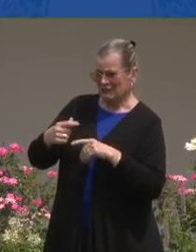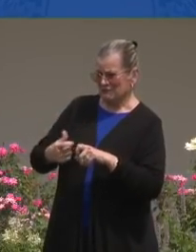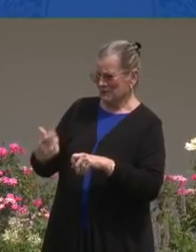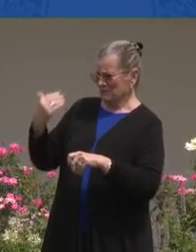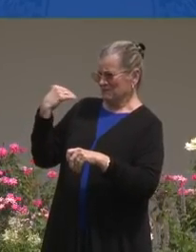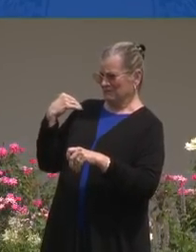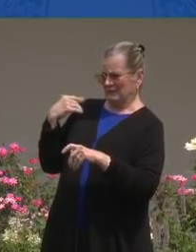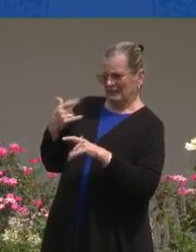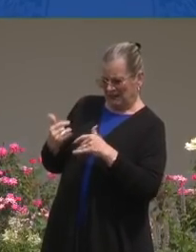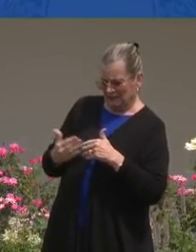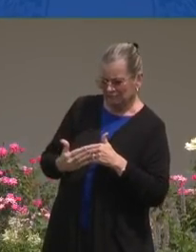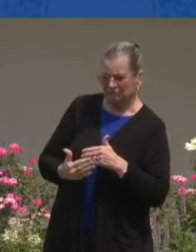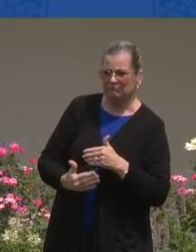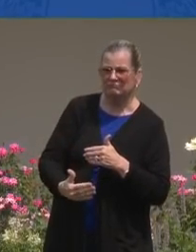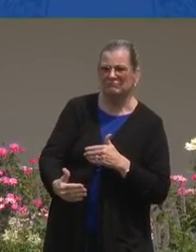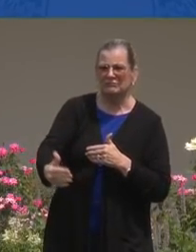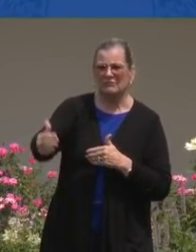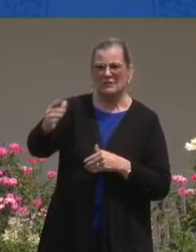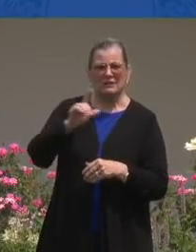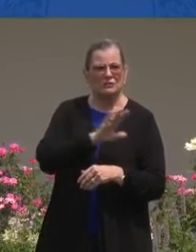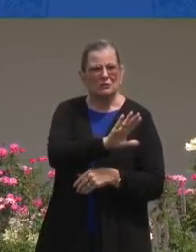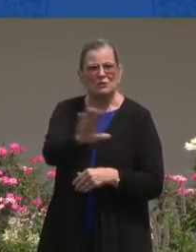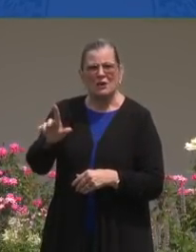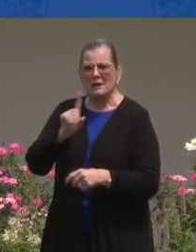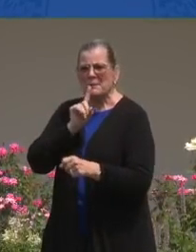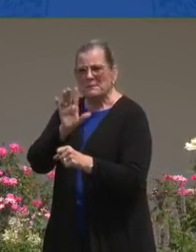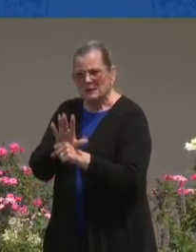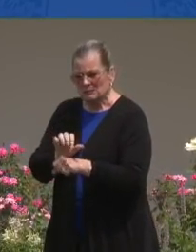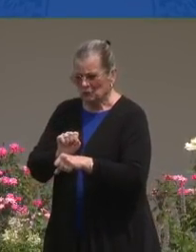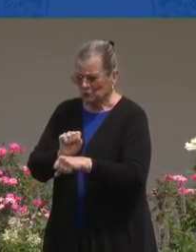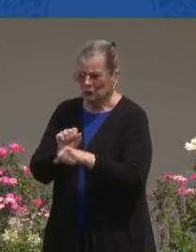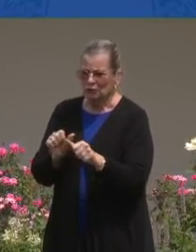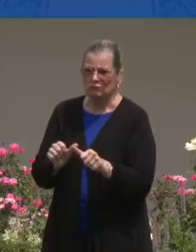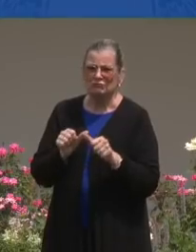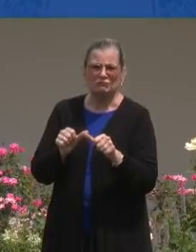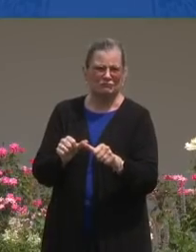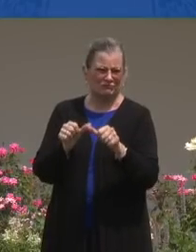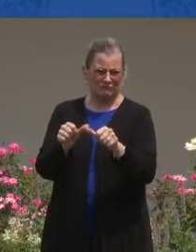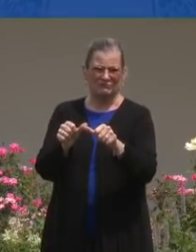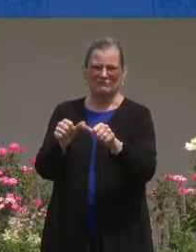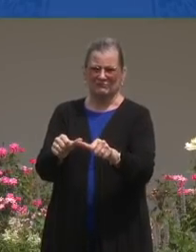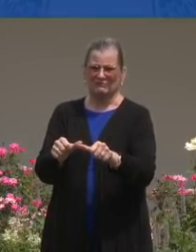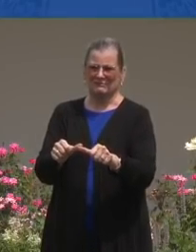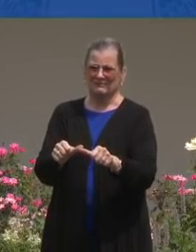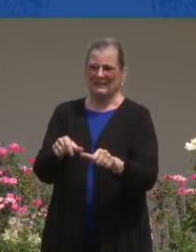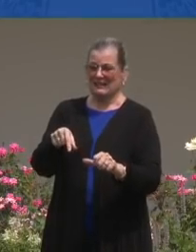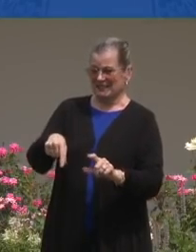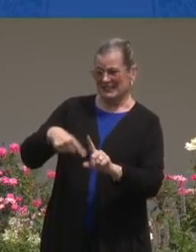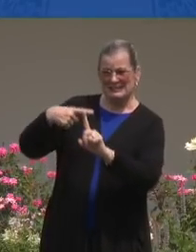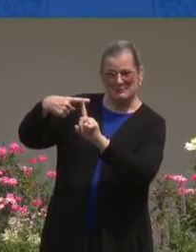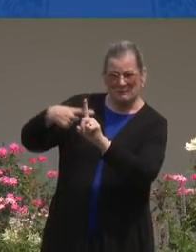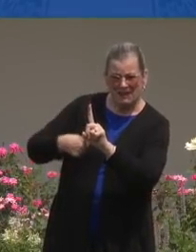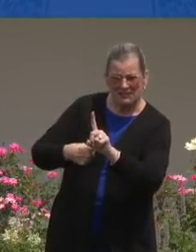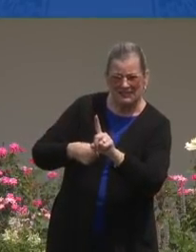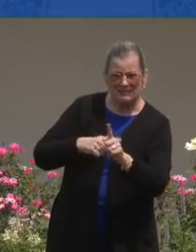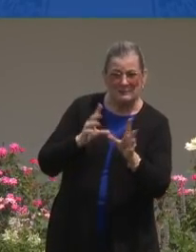In fact, earlier this month, I met with several leaders of the disability community who are fighting for voting rights,